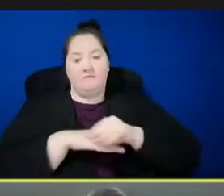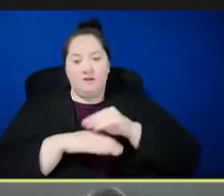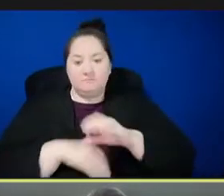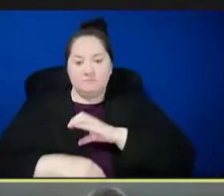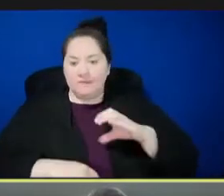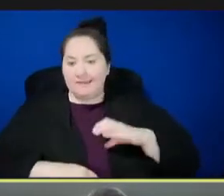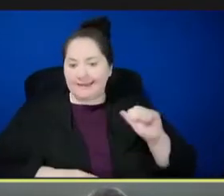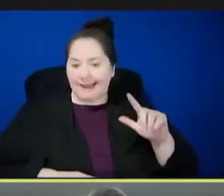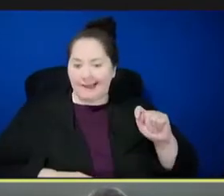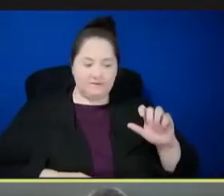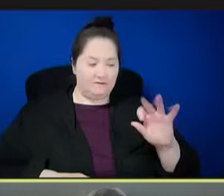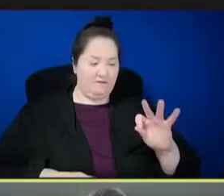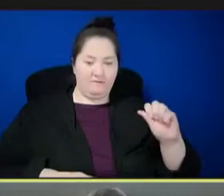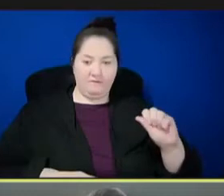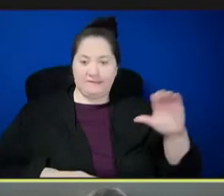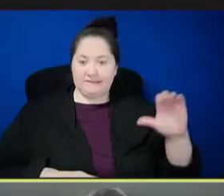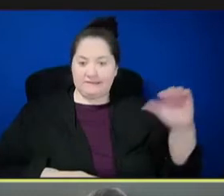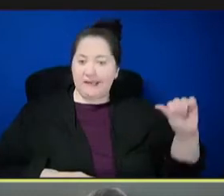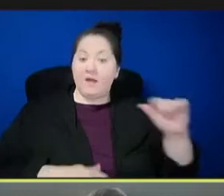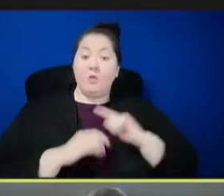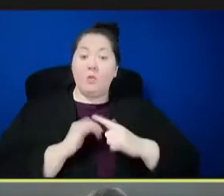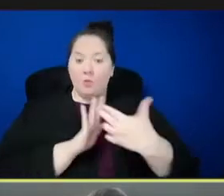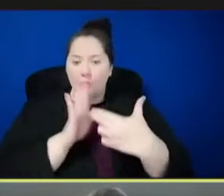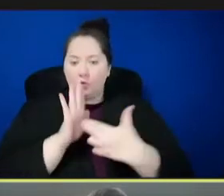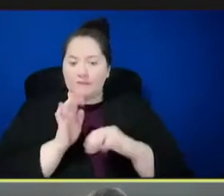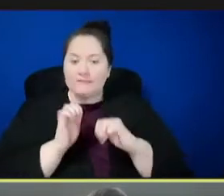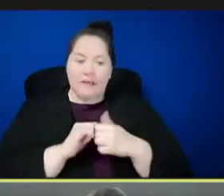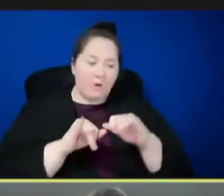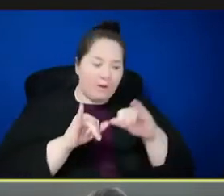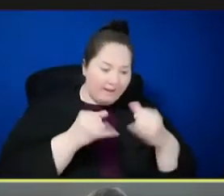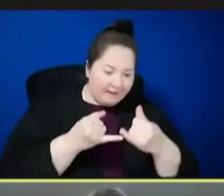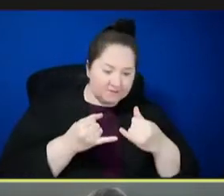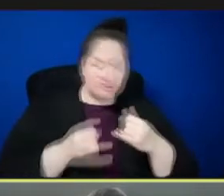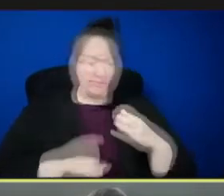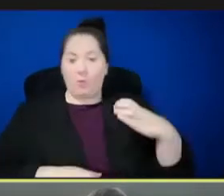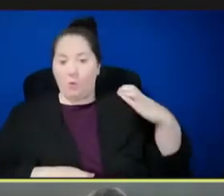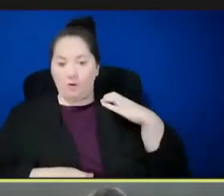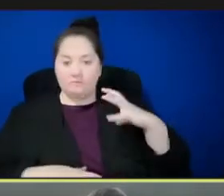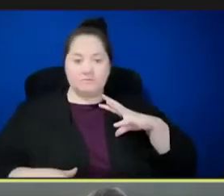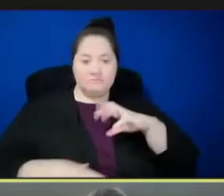provides rules about the circumstances by which agencies or officers of the federal government